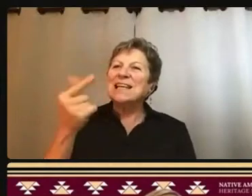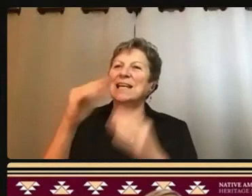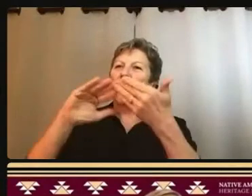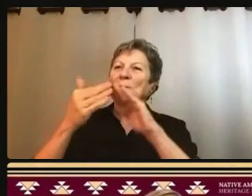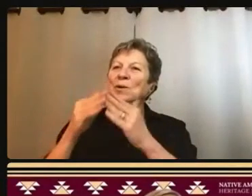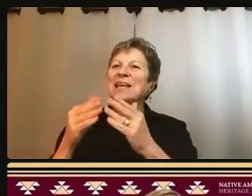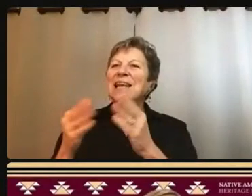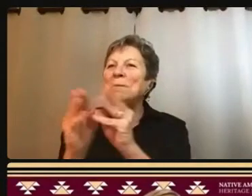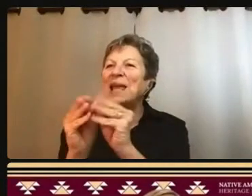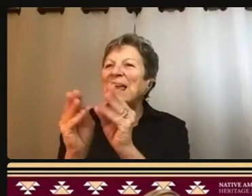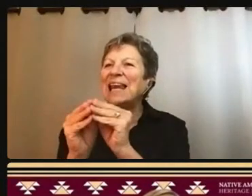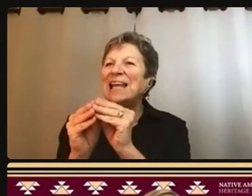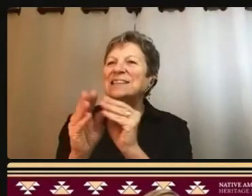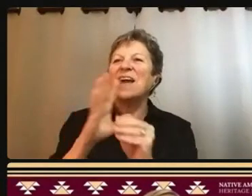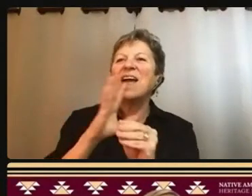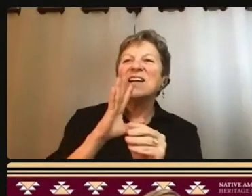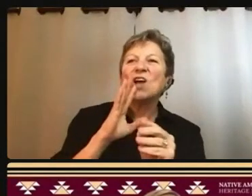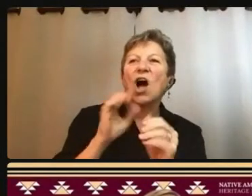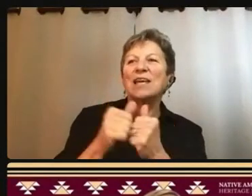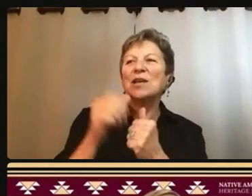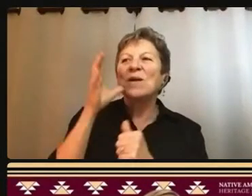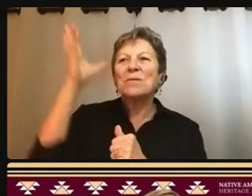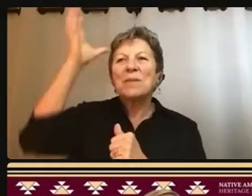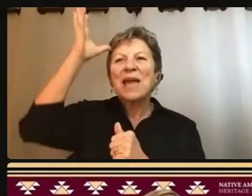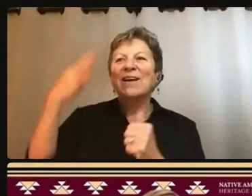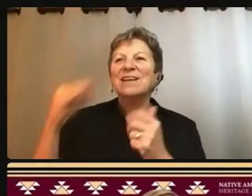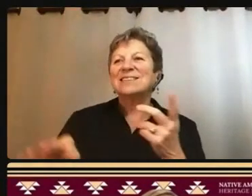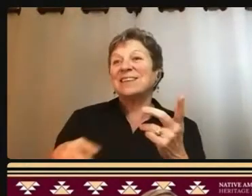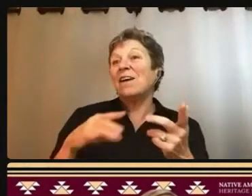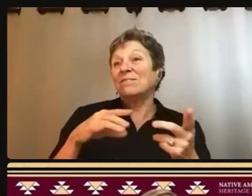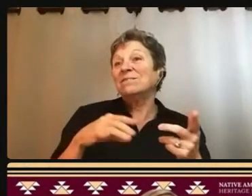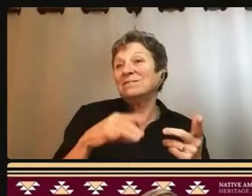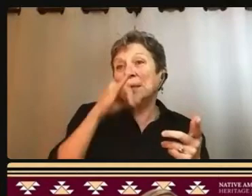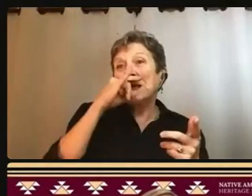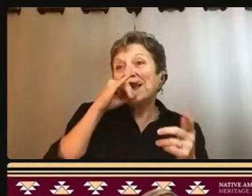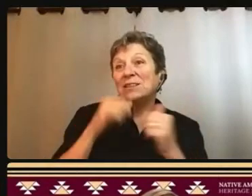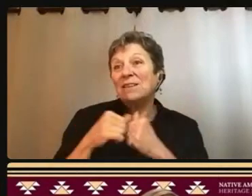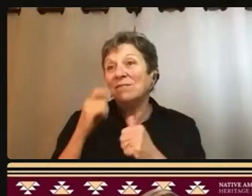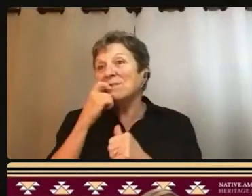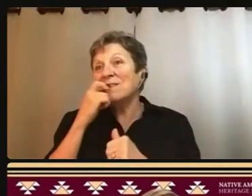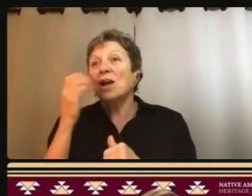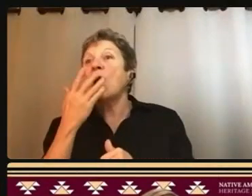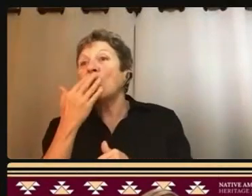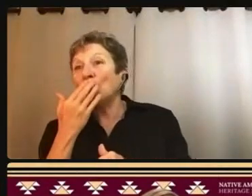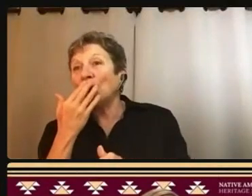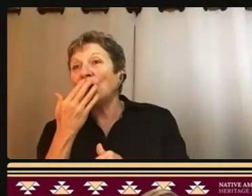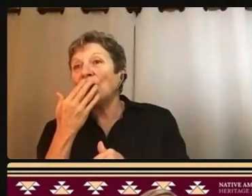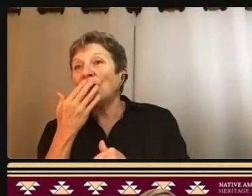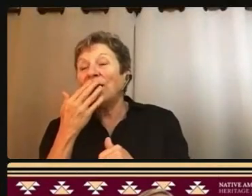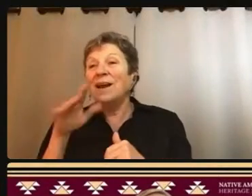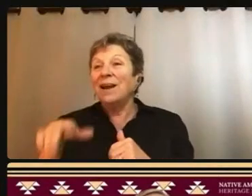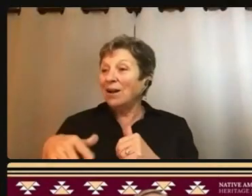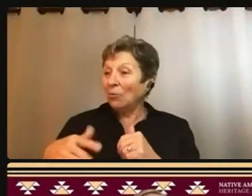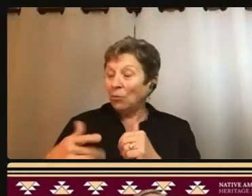I'M ALREADY SITTING AT THESE TABLES WITH FOLKS. I'M ALREADY HOSTING COMMUNITY MEETINGS WITH PARENTS TO FIGURE